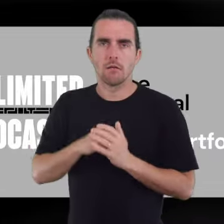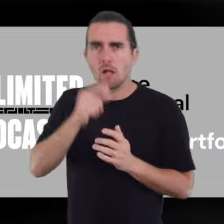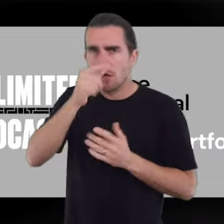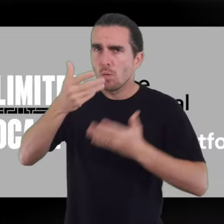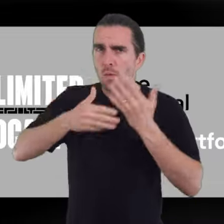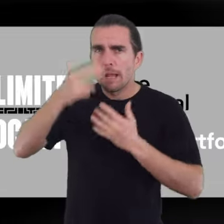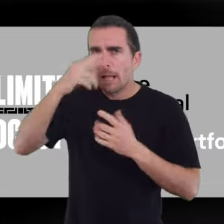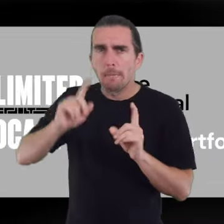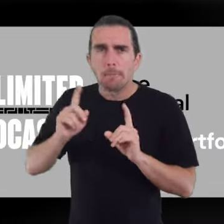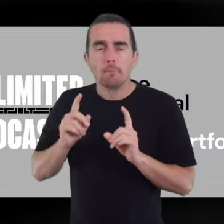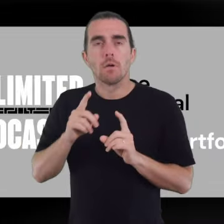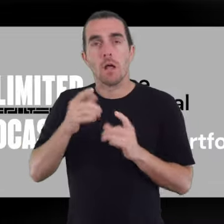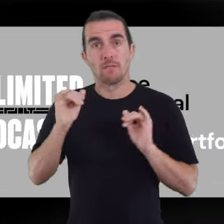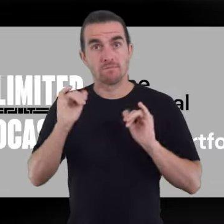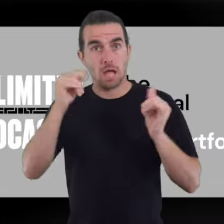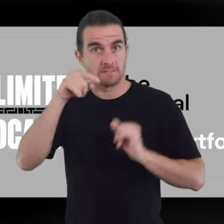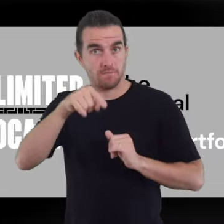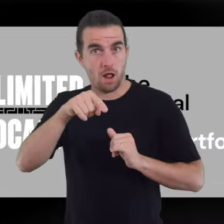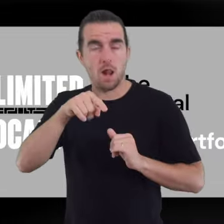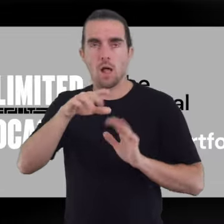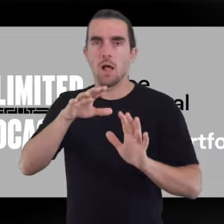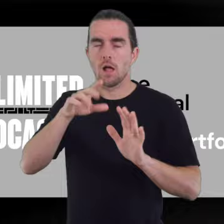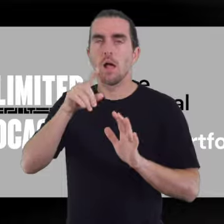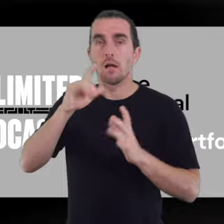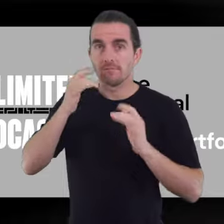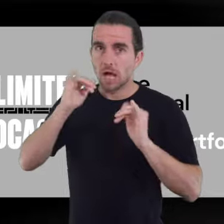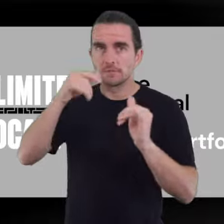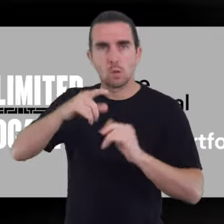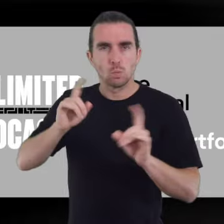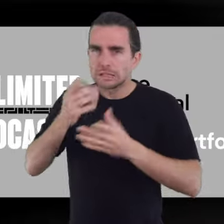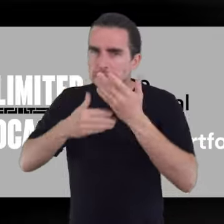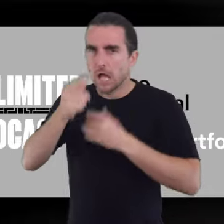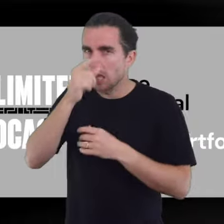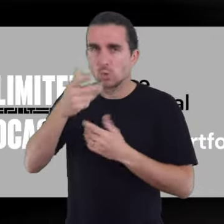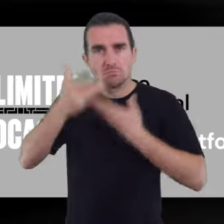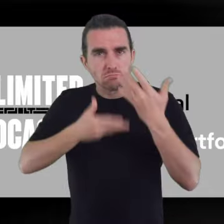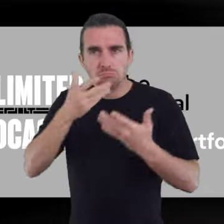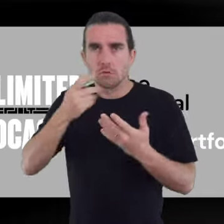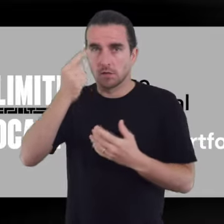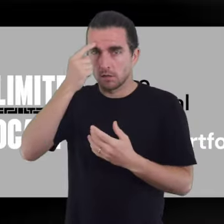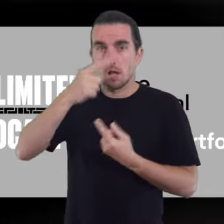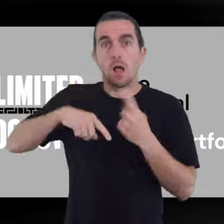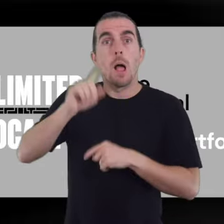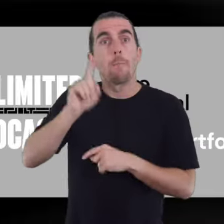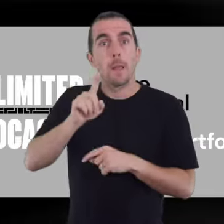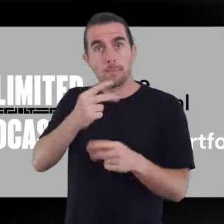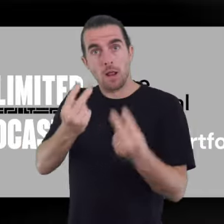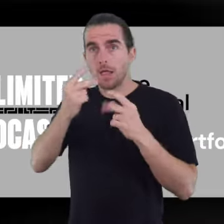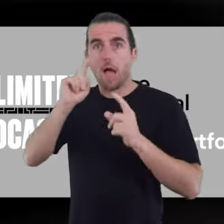at the festival, and can you talk about what it is, and could you particularly kind of bear in mind that people won't necessarily be there to see it,